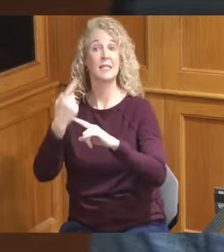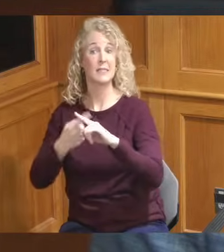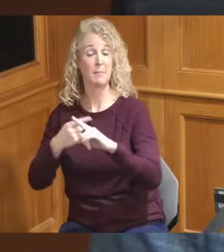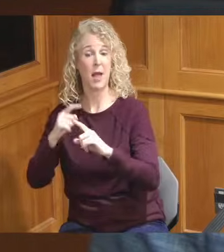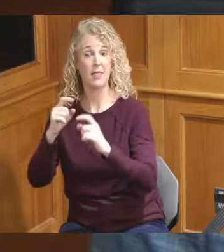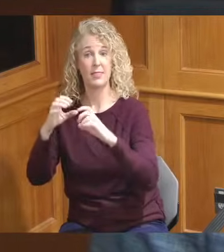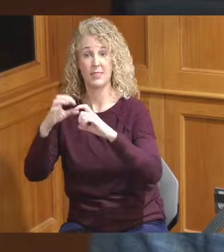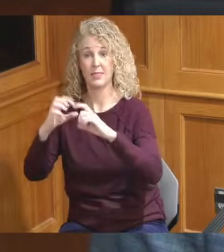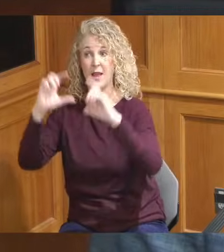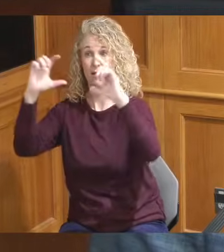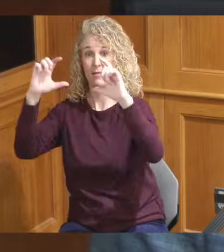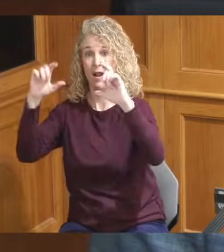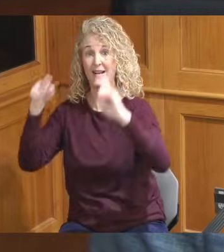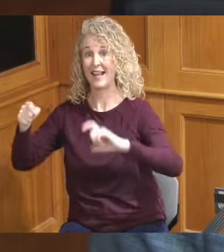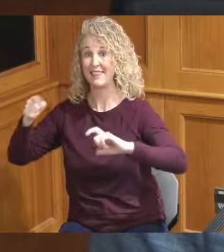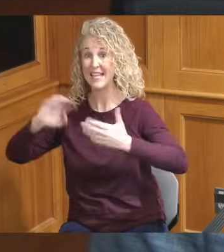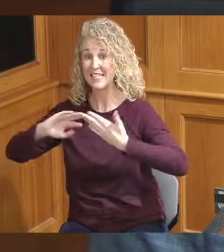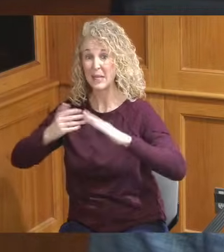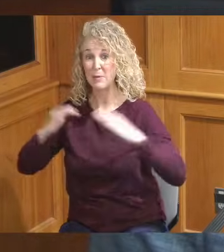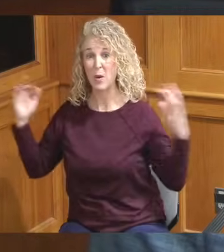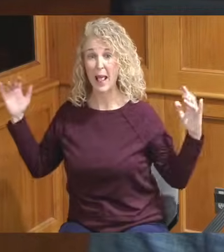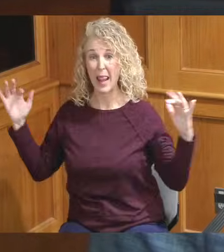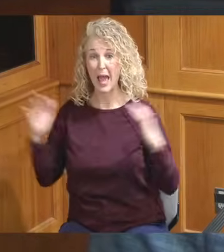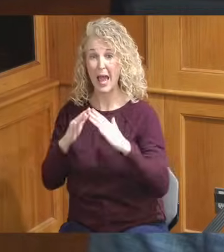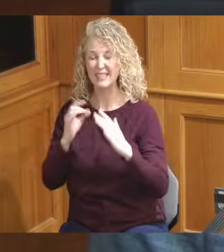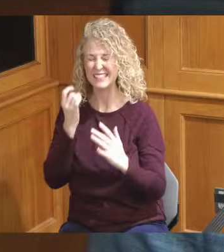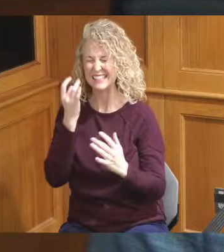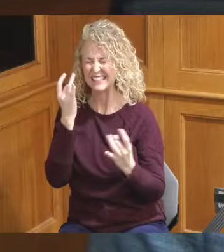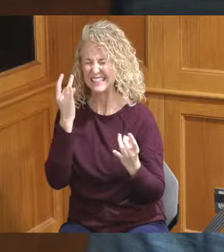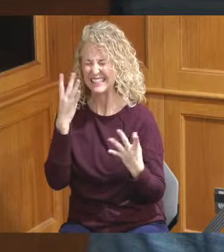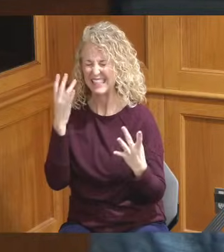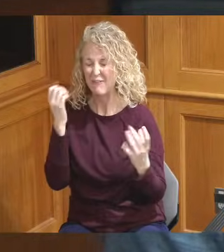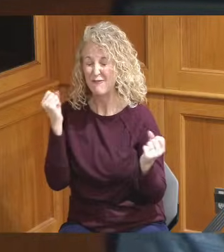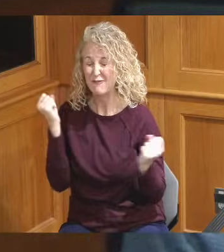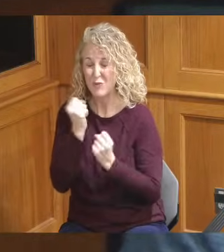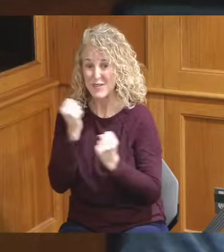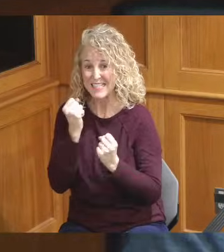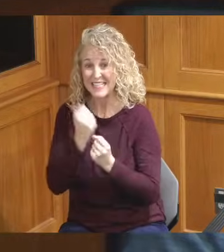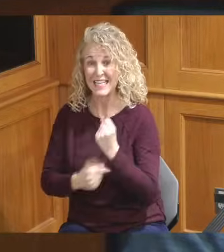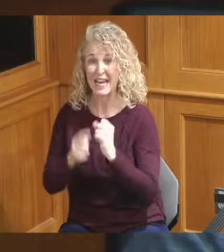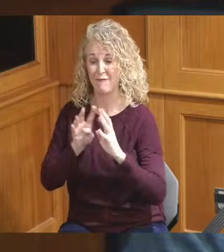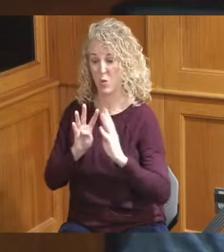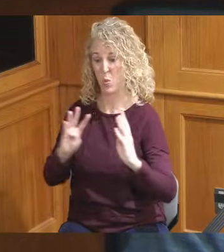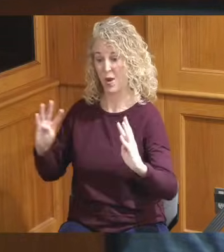this community turned out, it was freezing. they all stood outside. They had their American 250